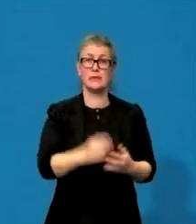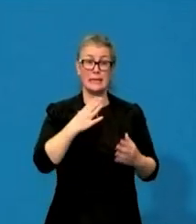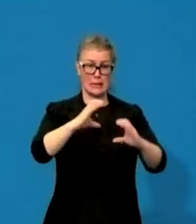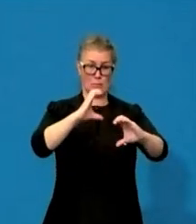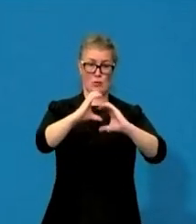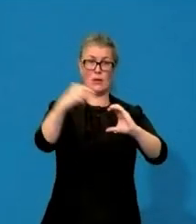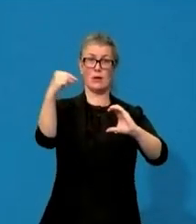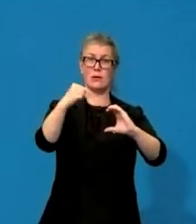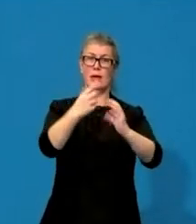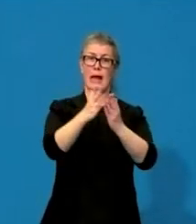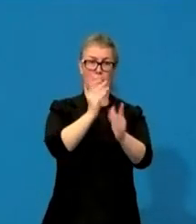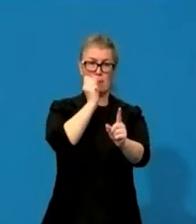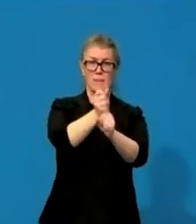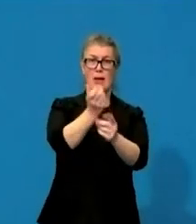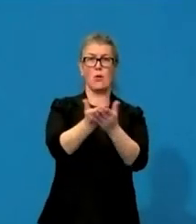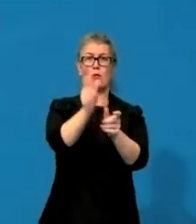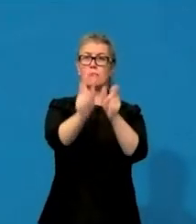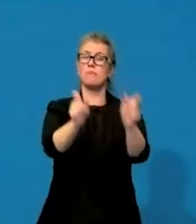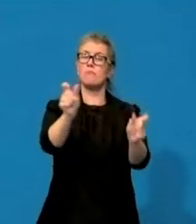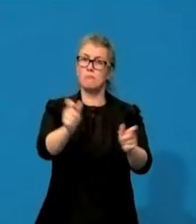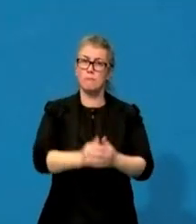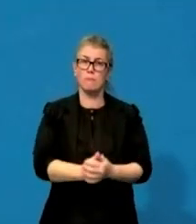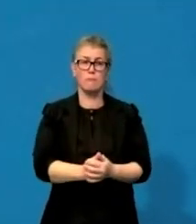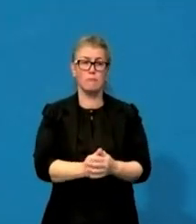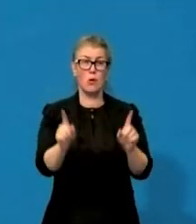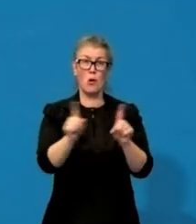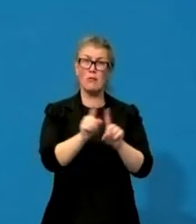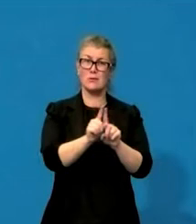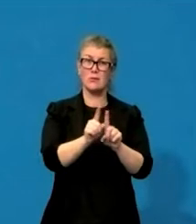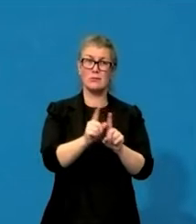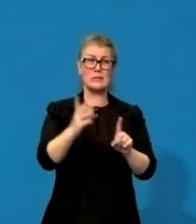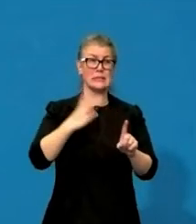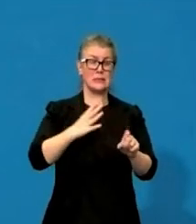impacts, and the cultural competence of NDIS service providers.